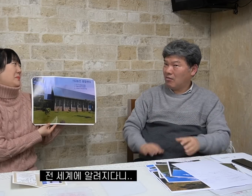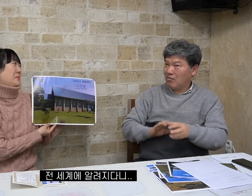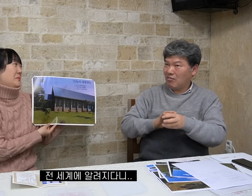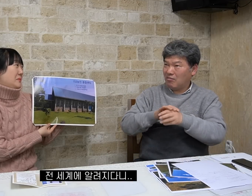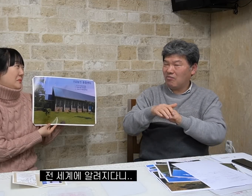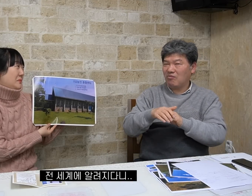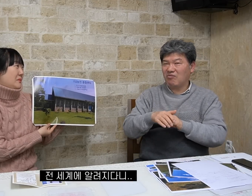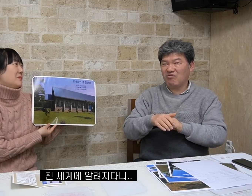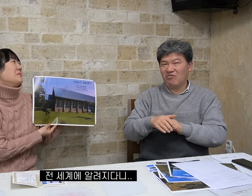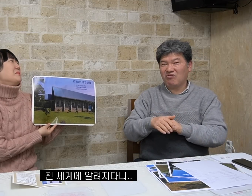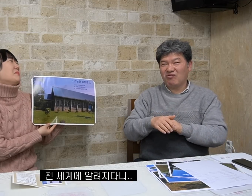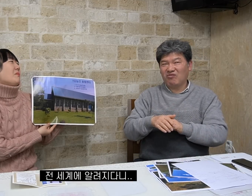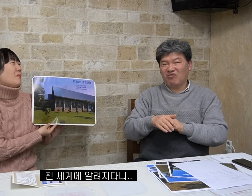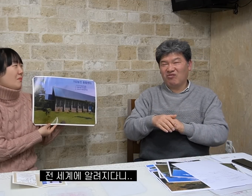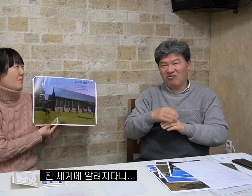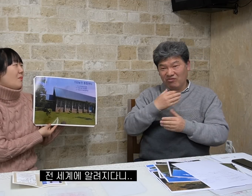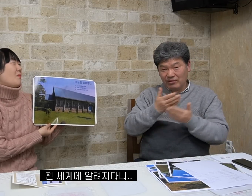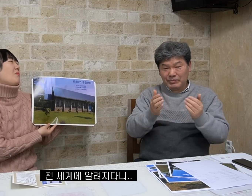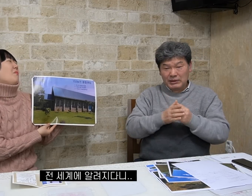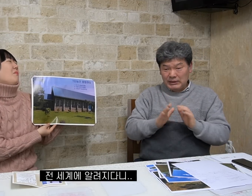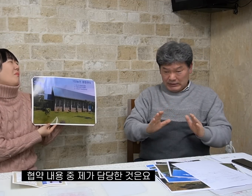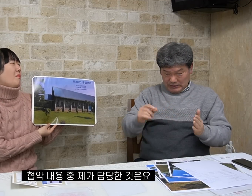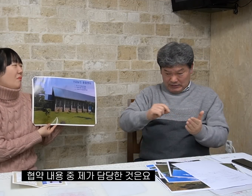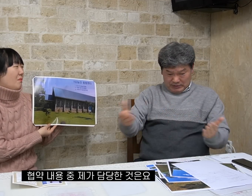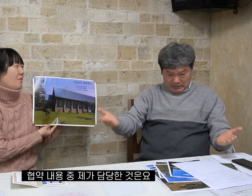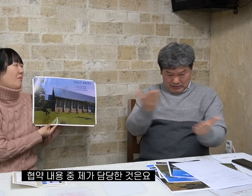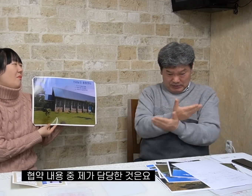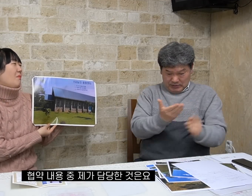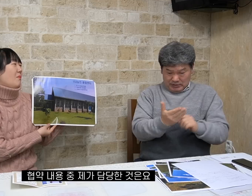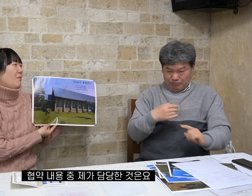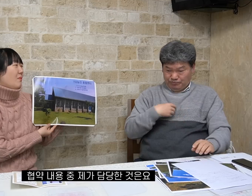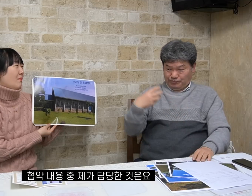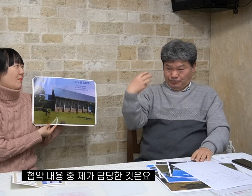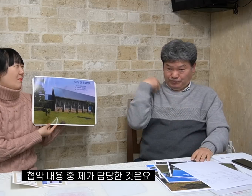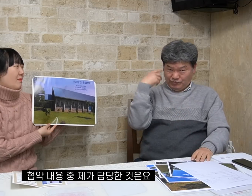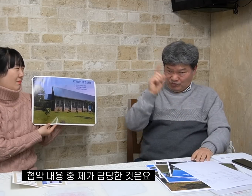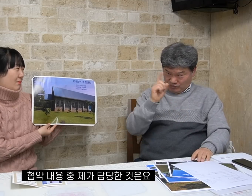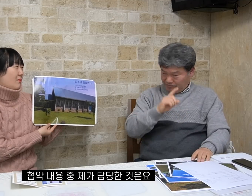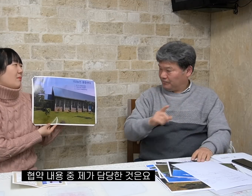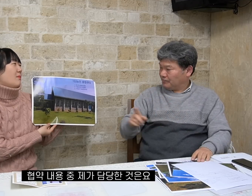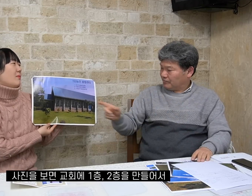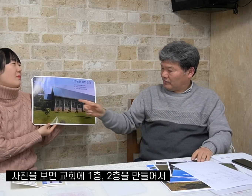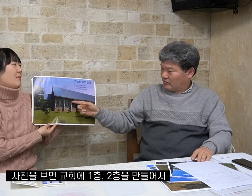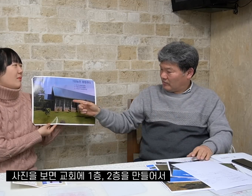Being known all over the world... What are the contents of the agreement that I am responsible for?